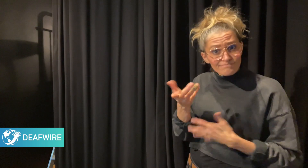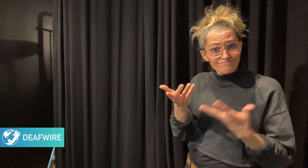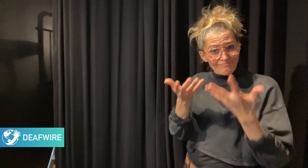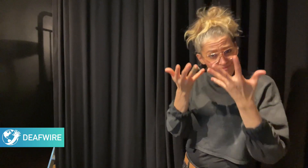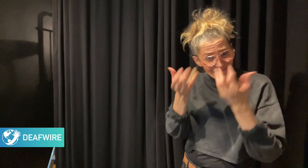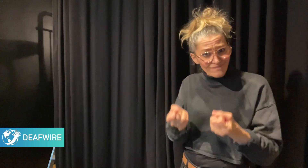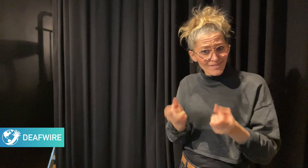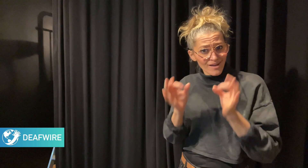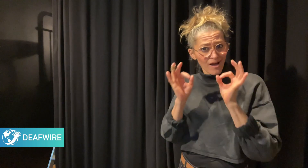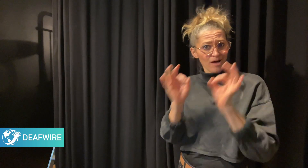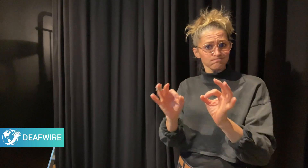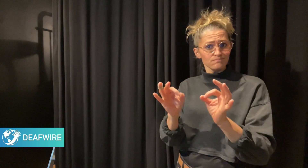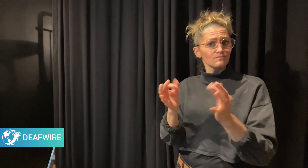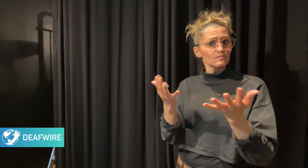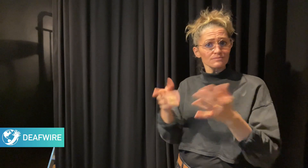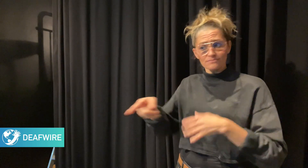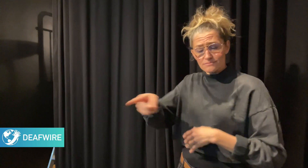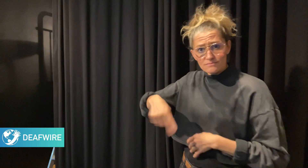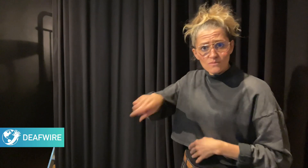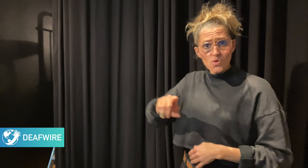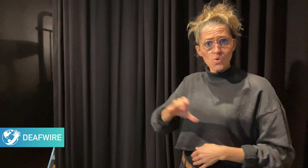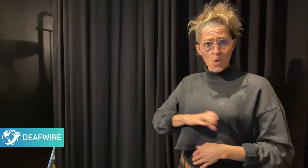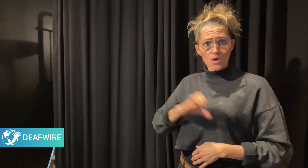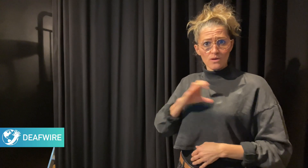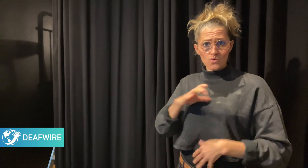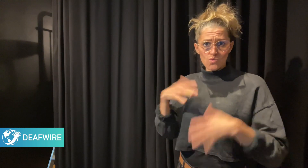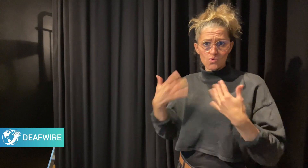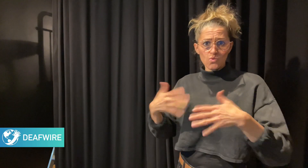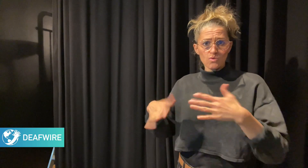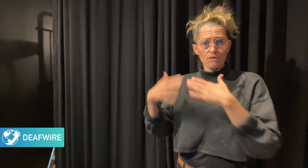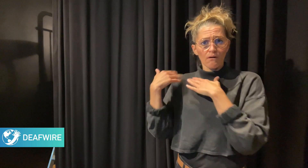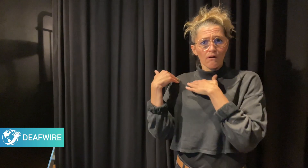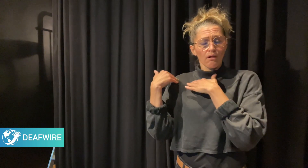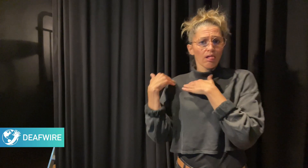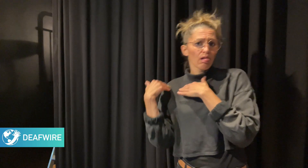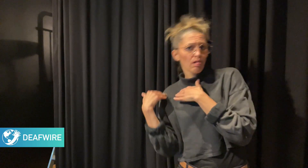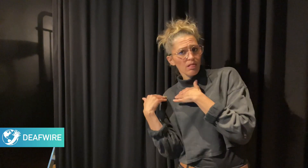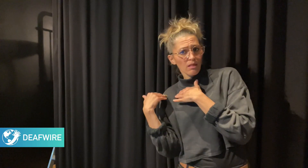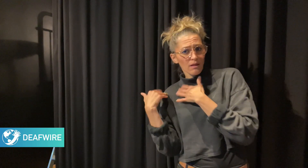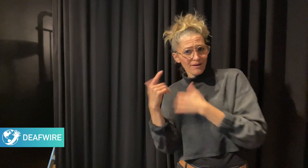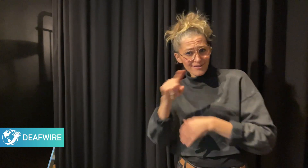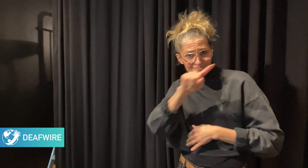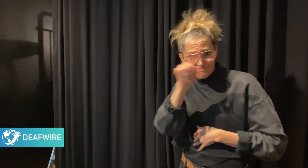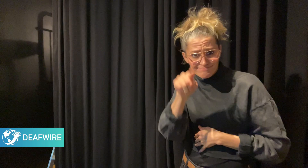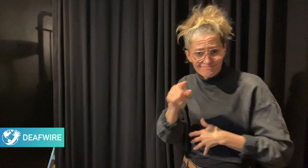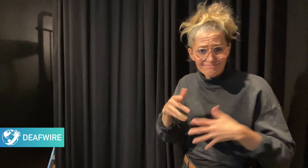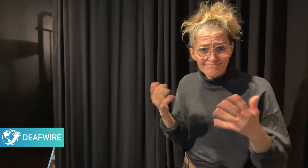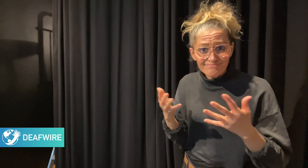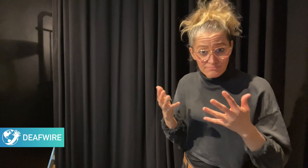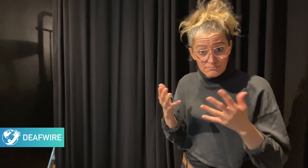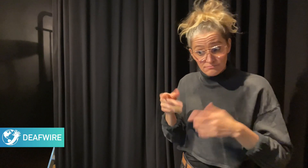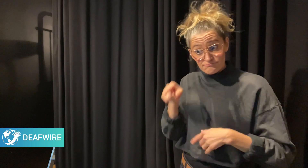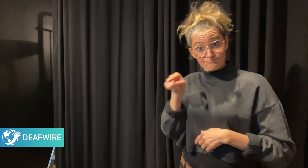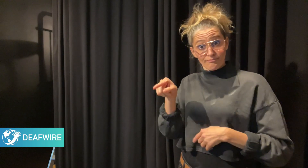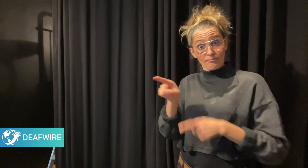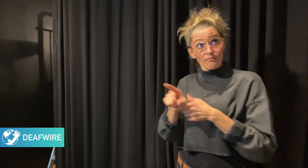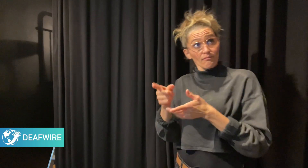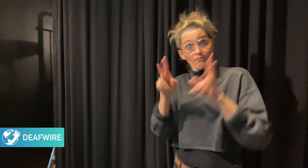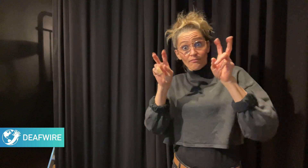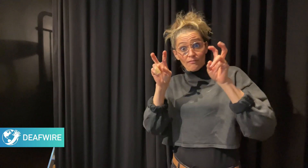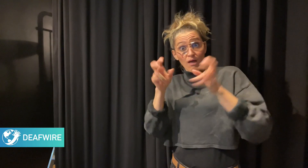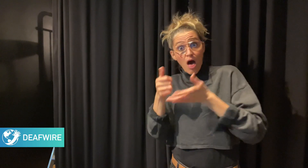at doctors’ appointments. Is it appropriate for CODAs